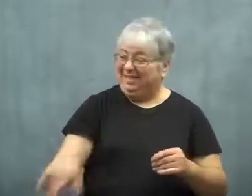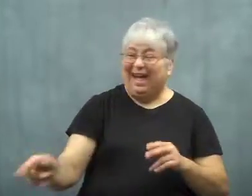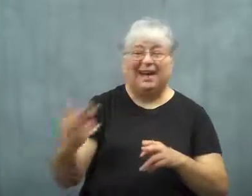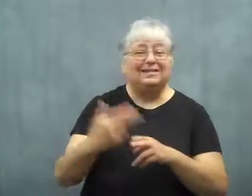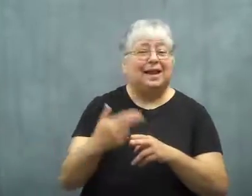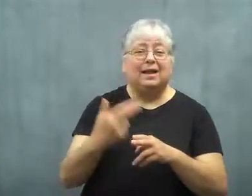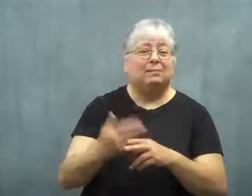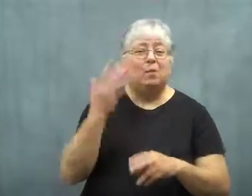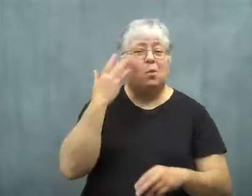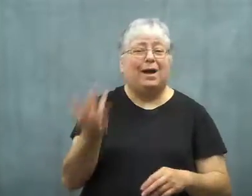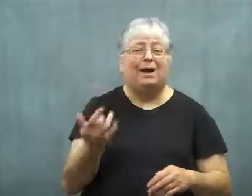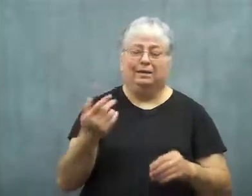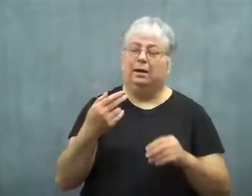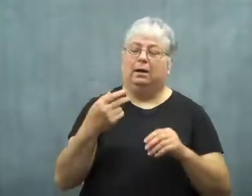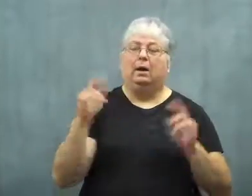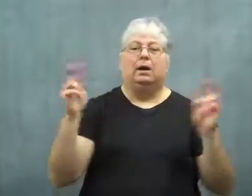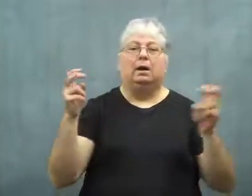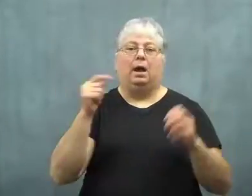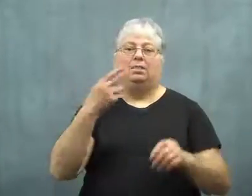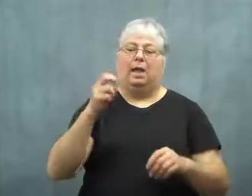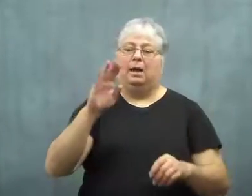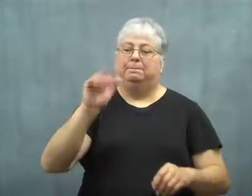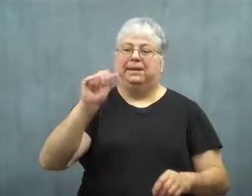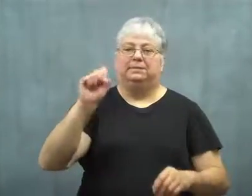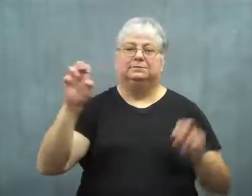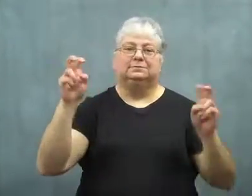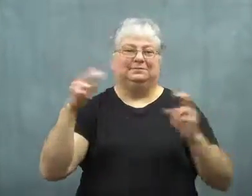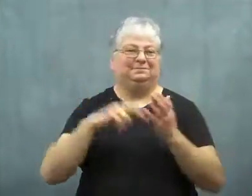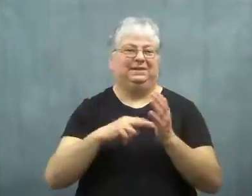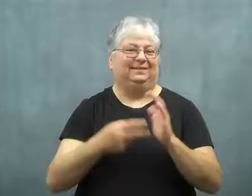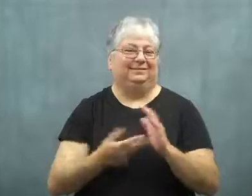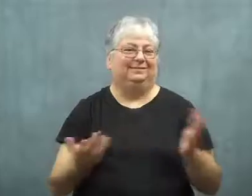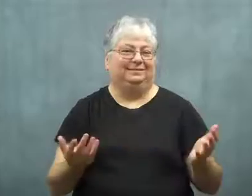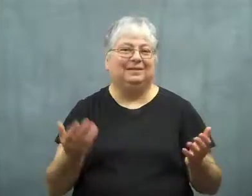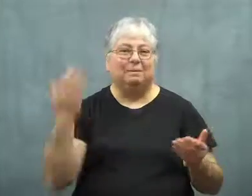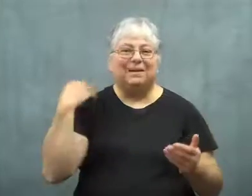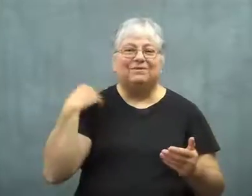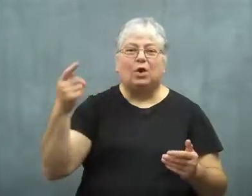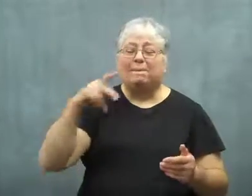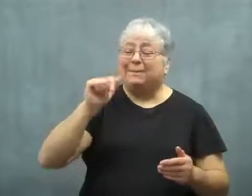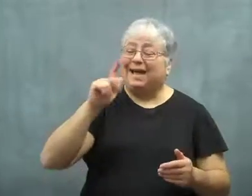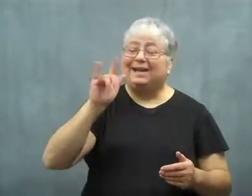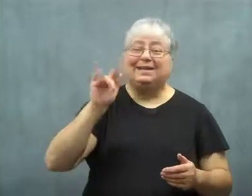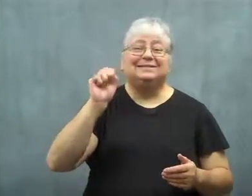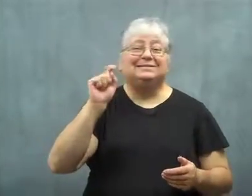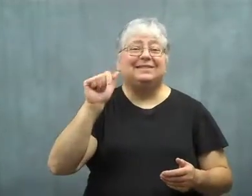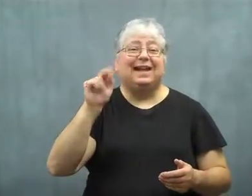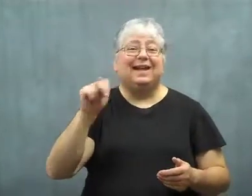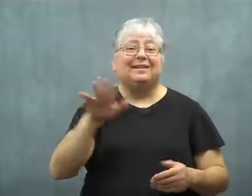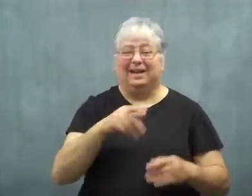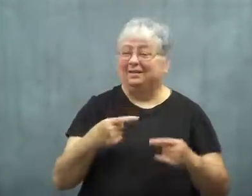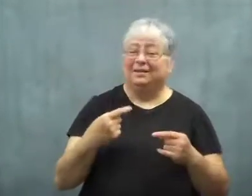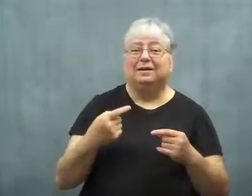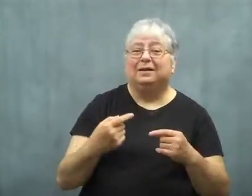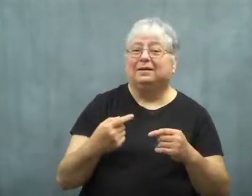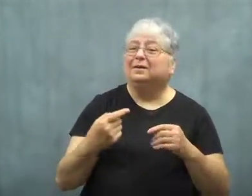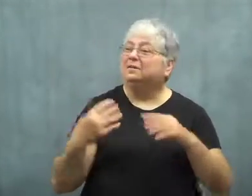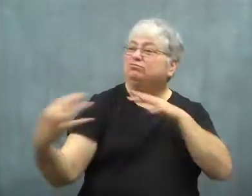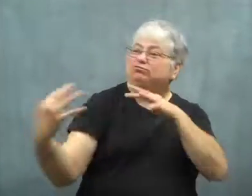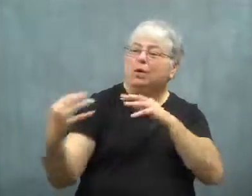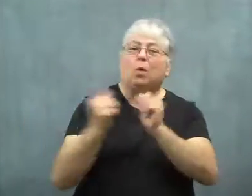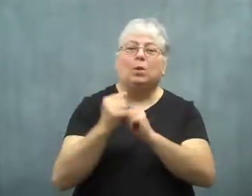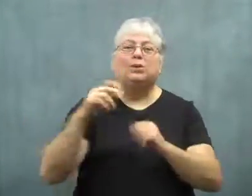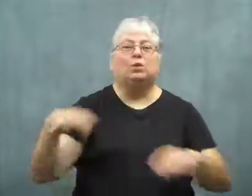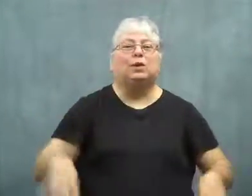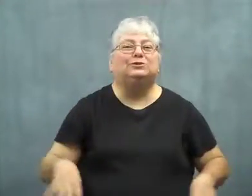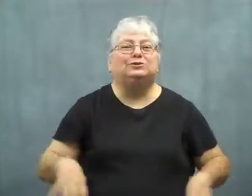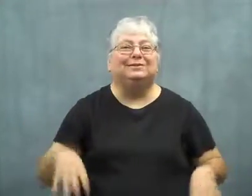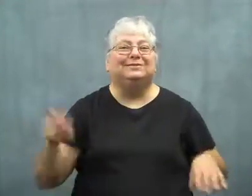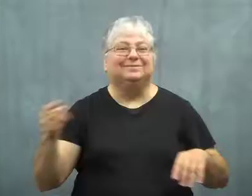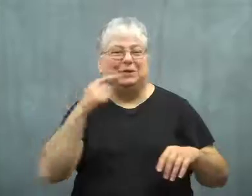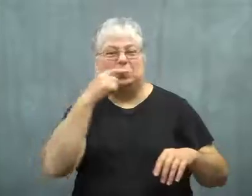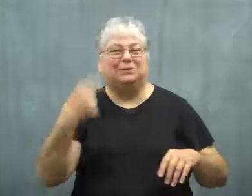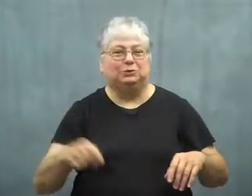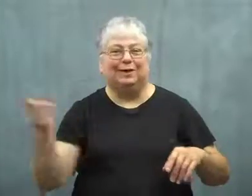Al Qaeda means "The Base".